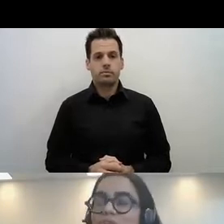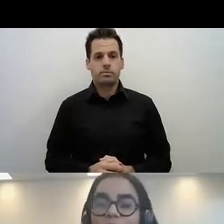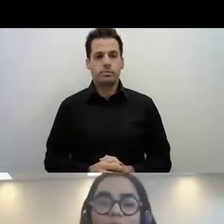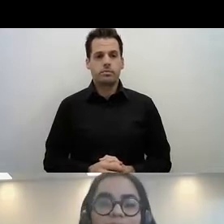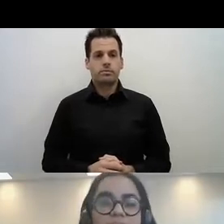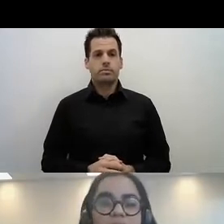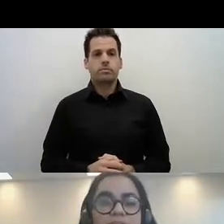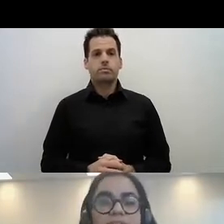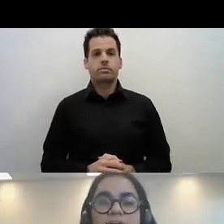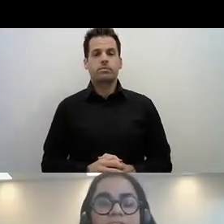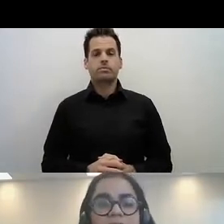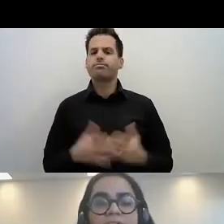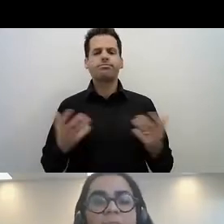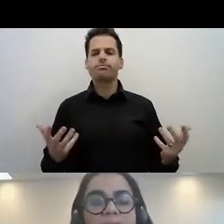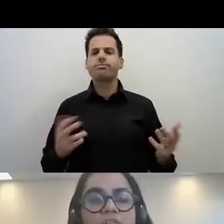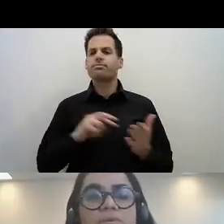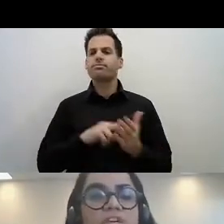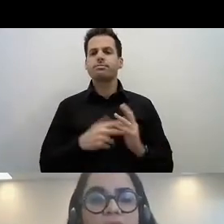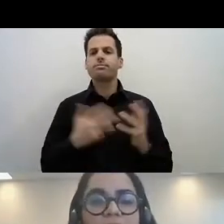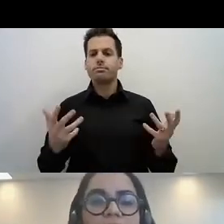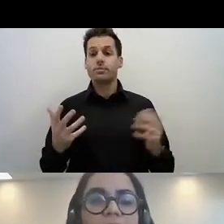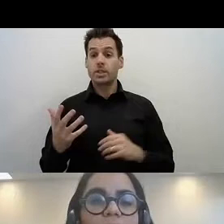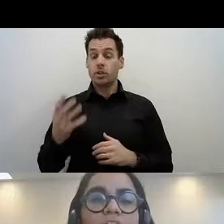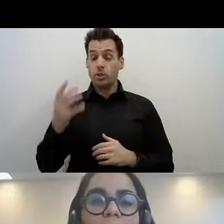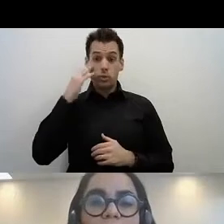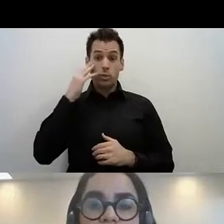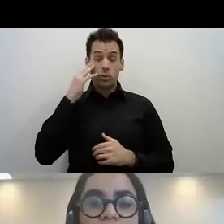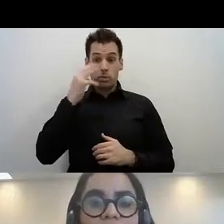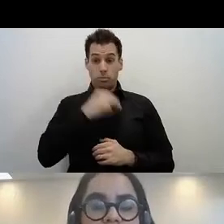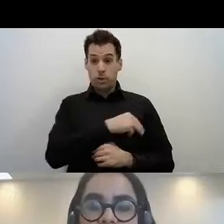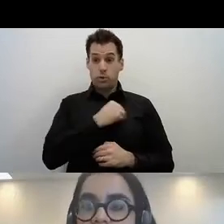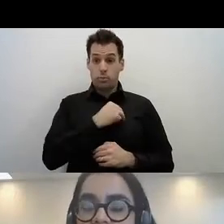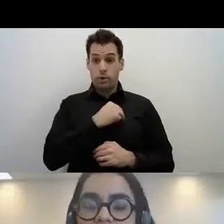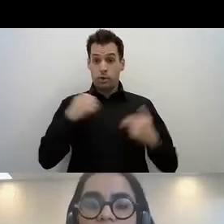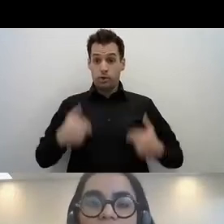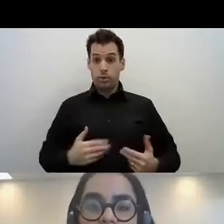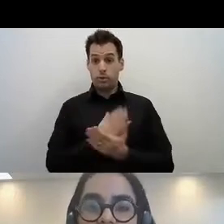so what this means is that under manitoba's human rights code persons with disabilities who rely